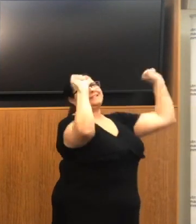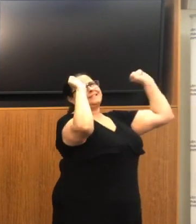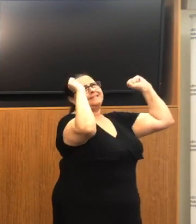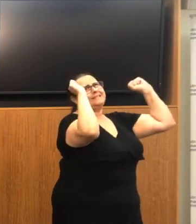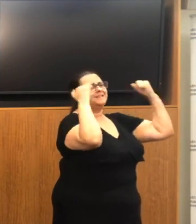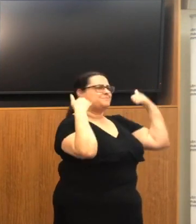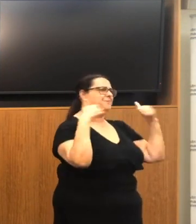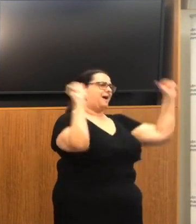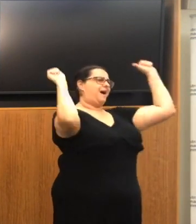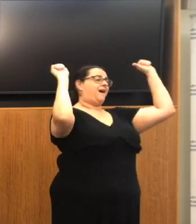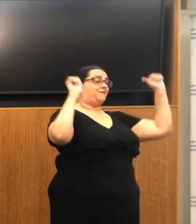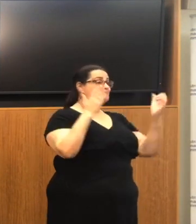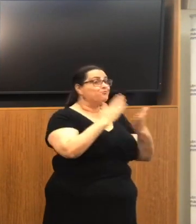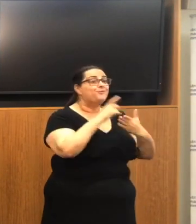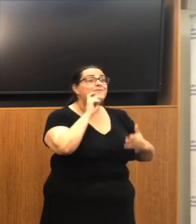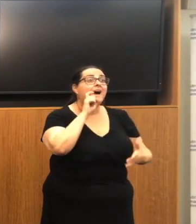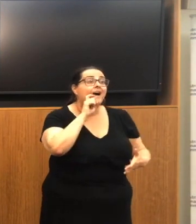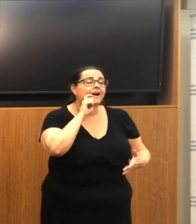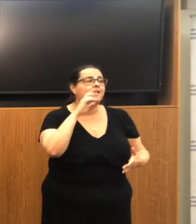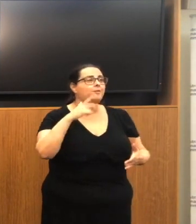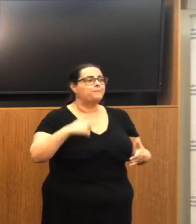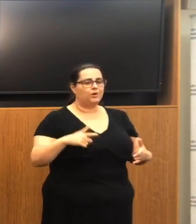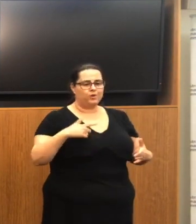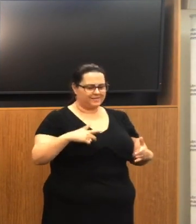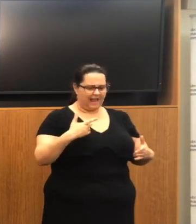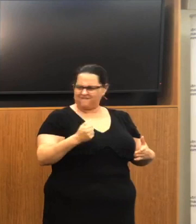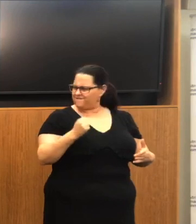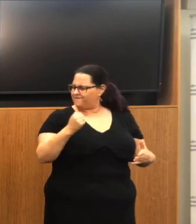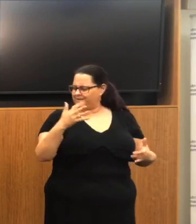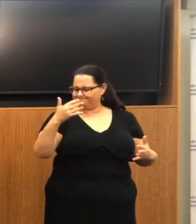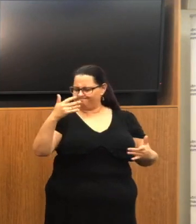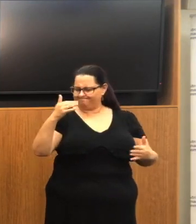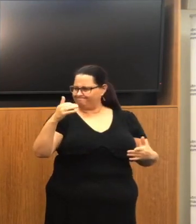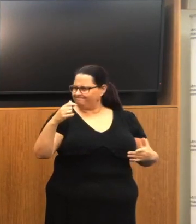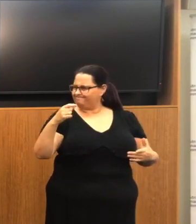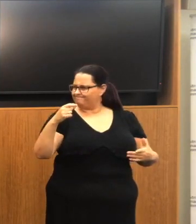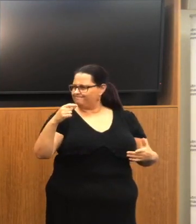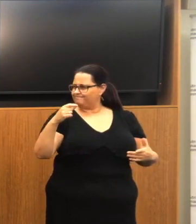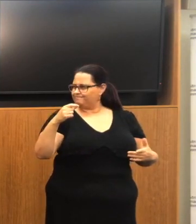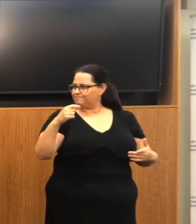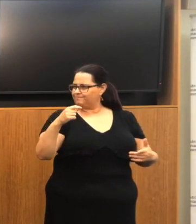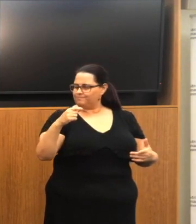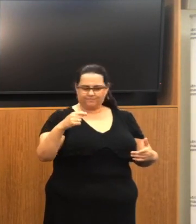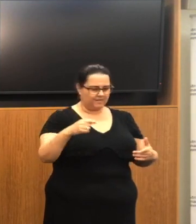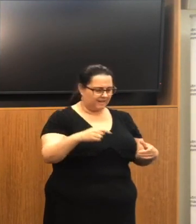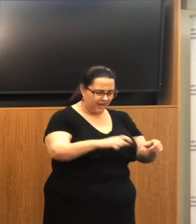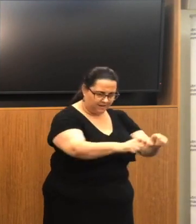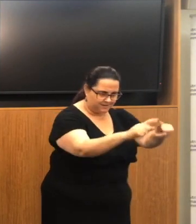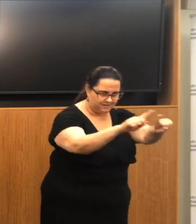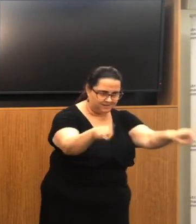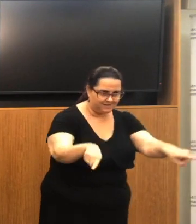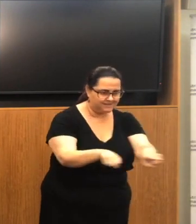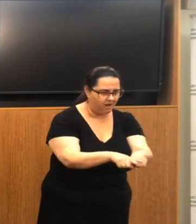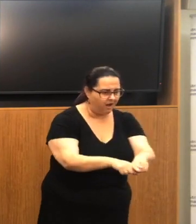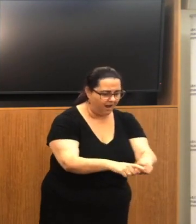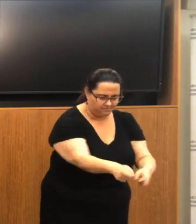It was actually funny because there was this chalk in Germany, the great chalk on the ground,